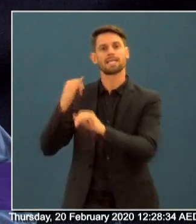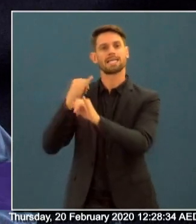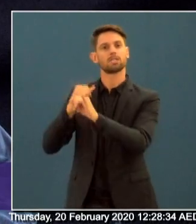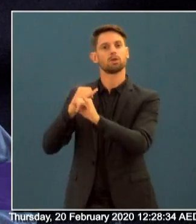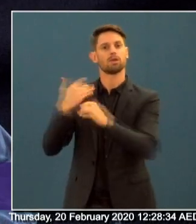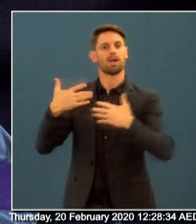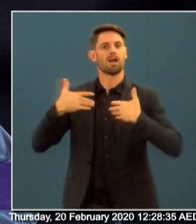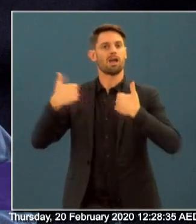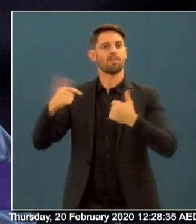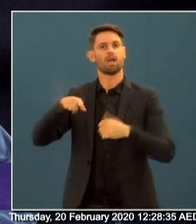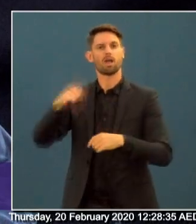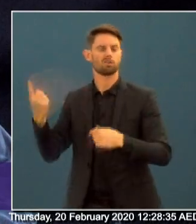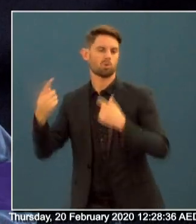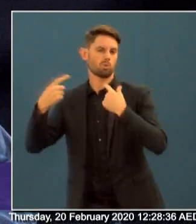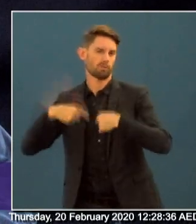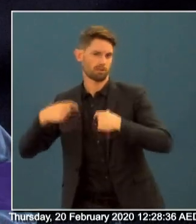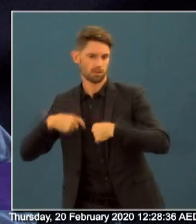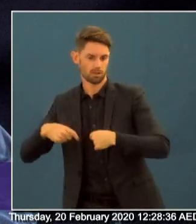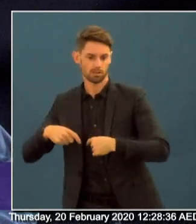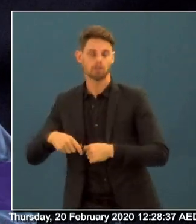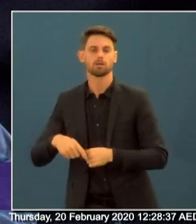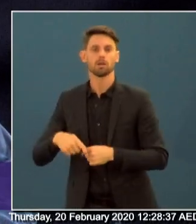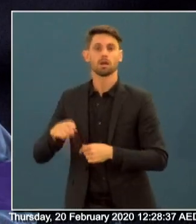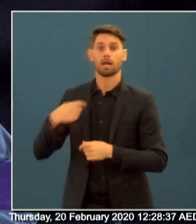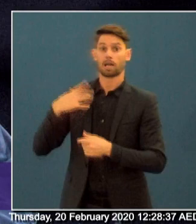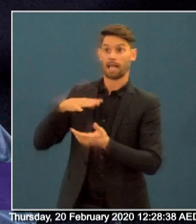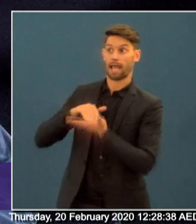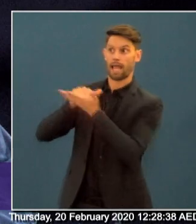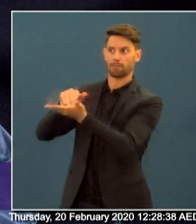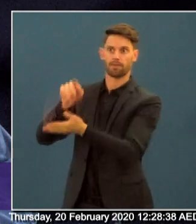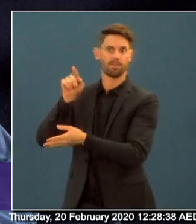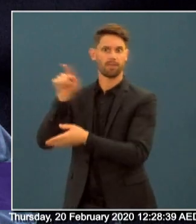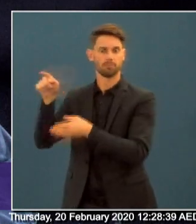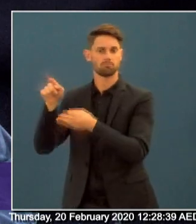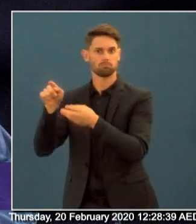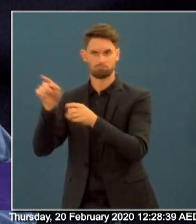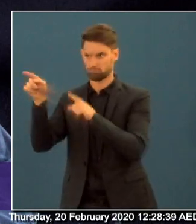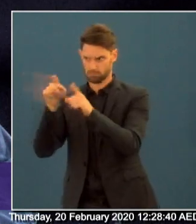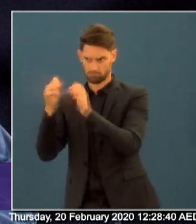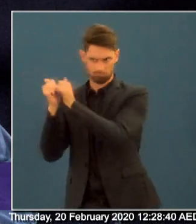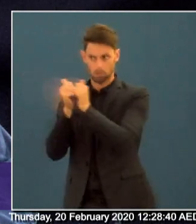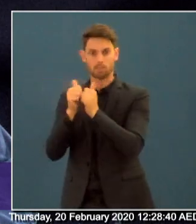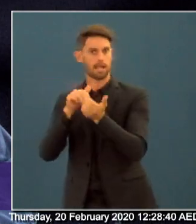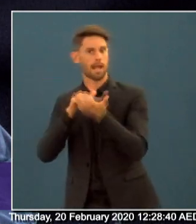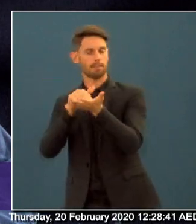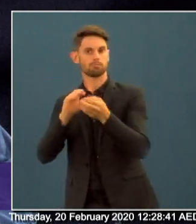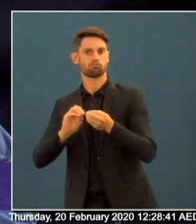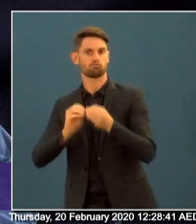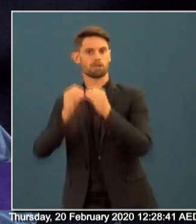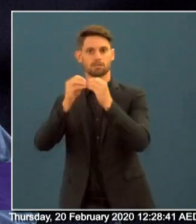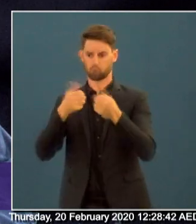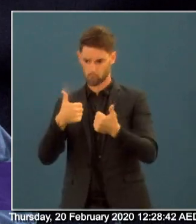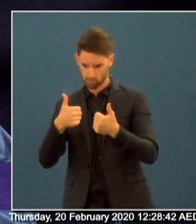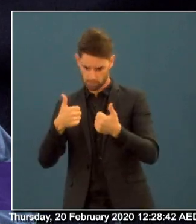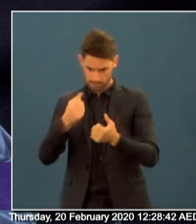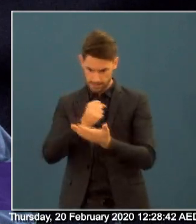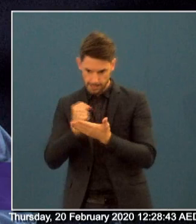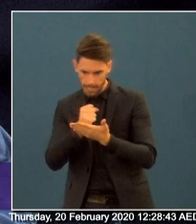to help them construct a data linkage system that may assist in reporting